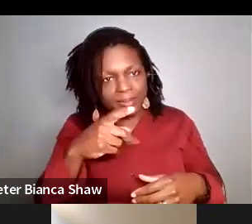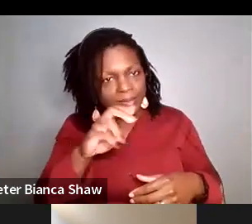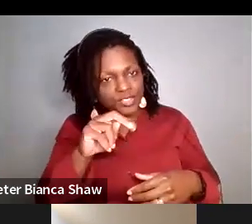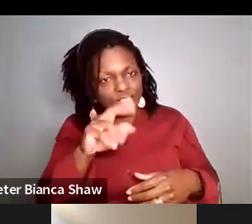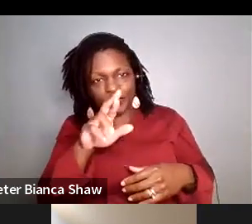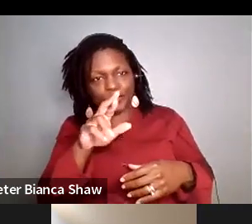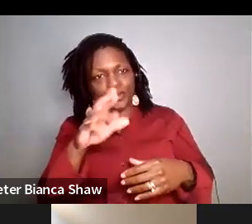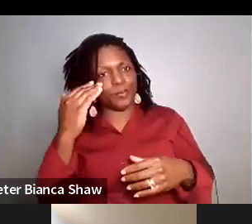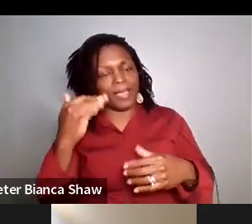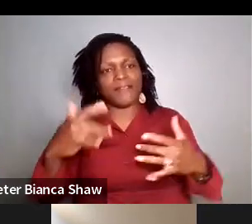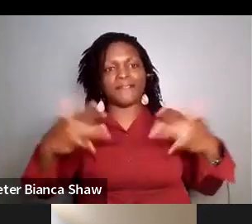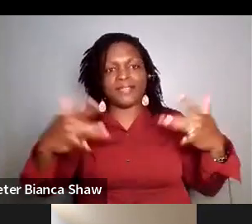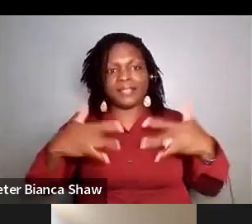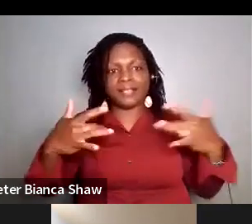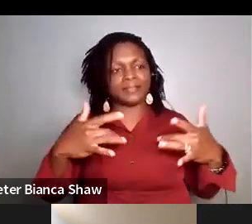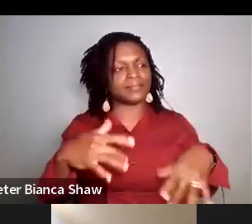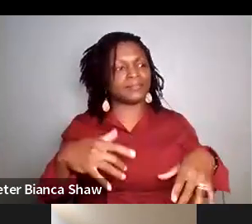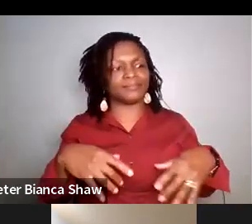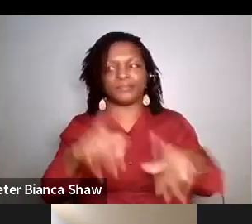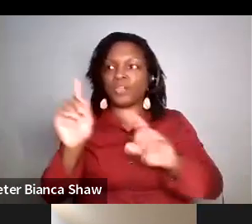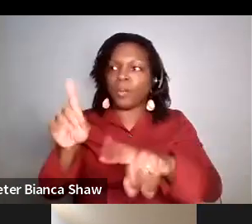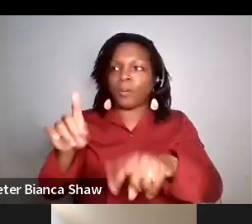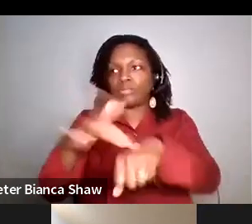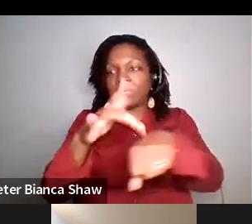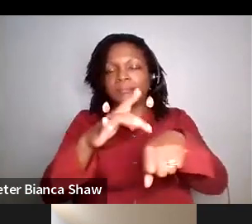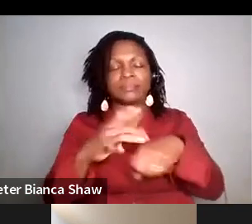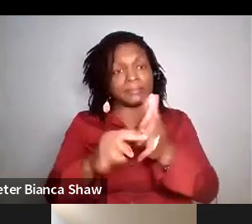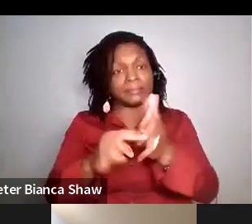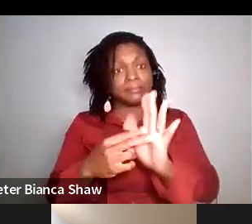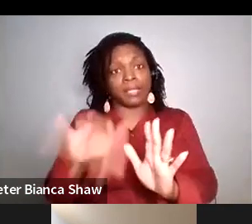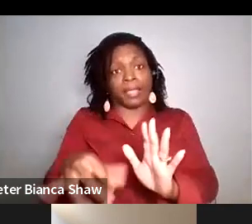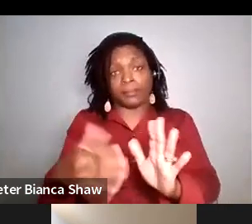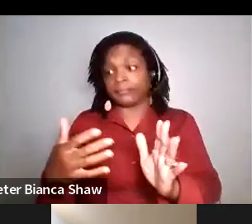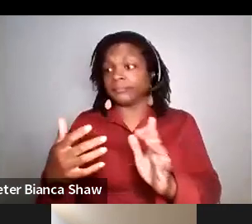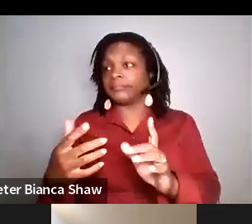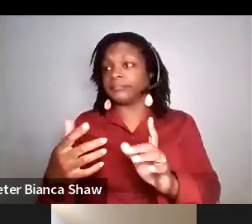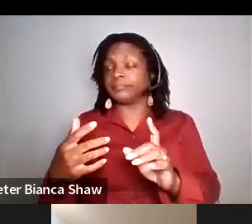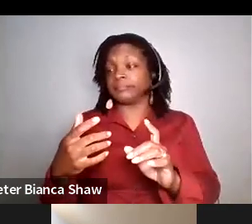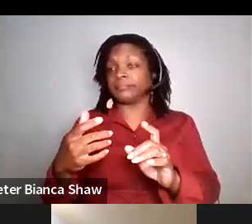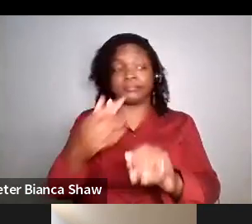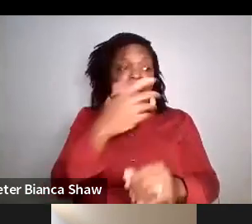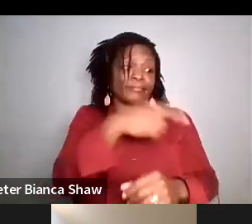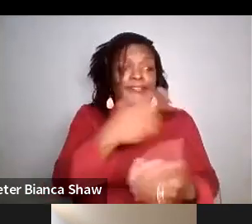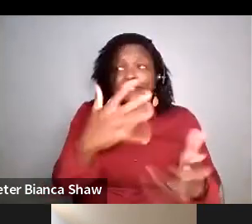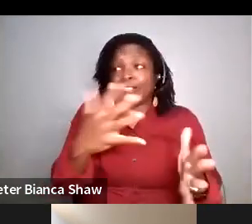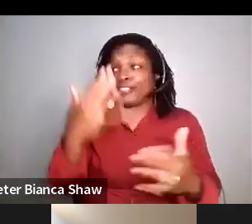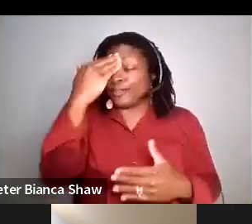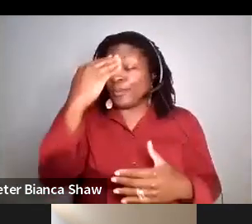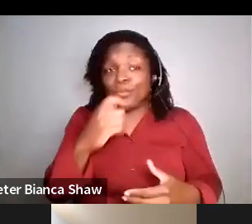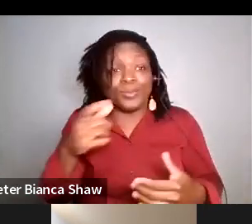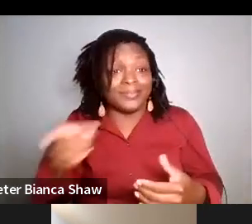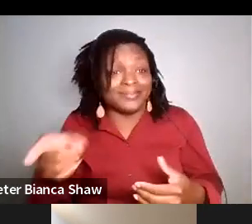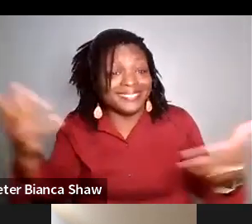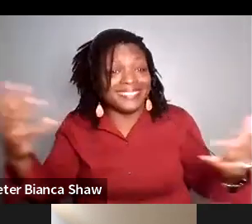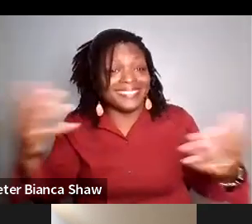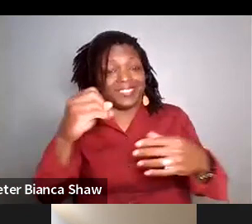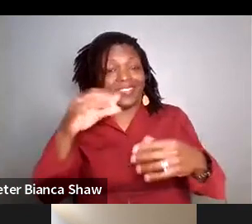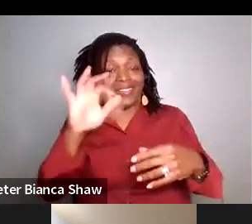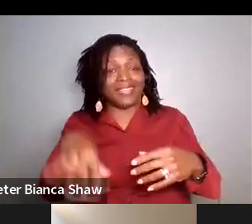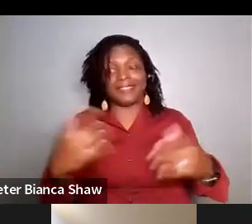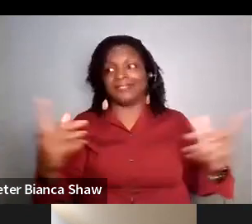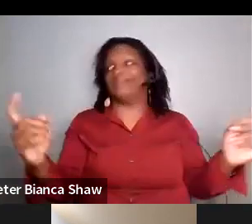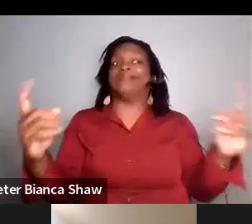And so when they see him they get excited and sometimes he you know he'll always go and run up to people and give him a hug, so that's not something that it's not an area we're struggling with the social